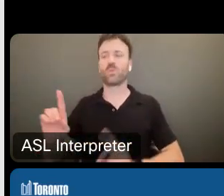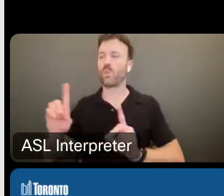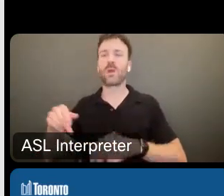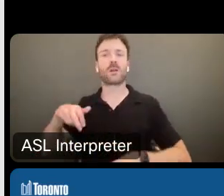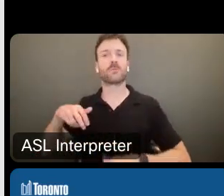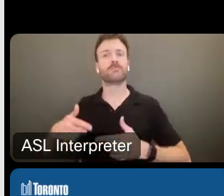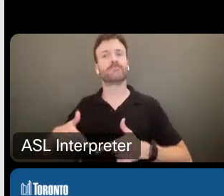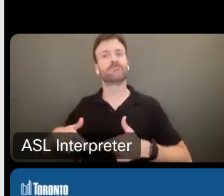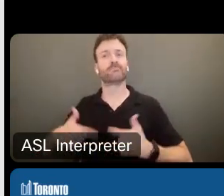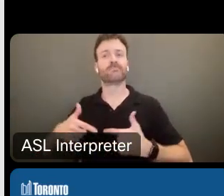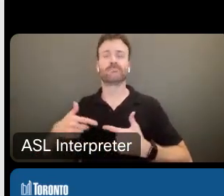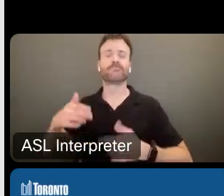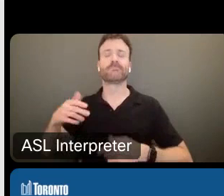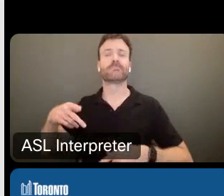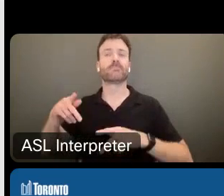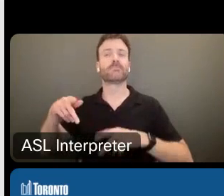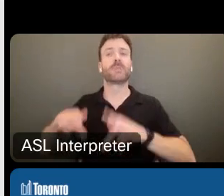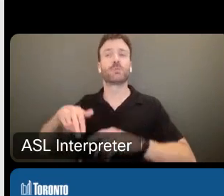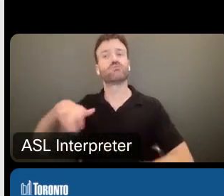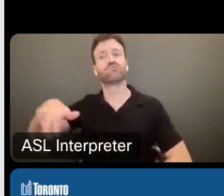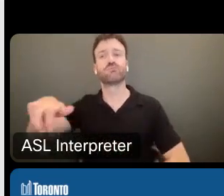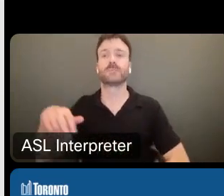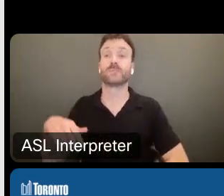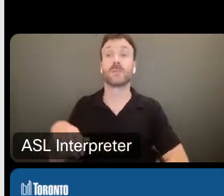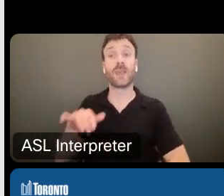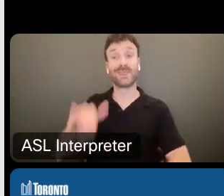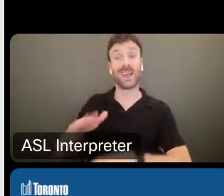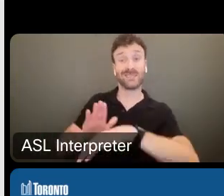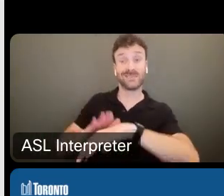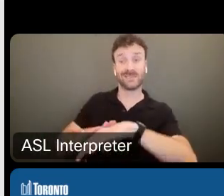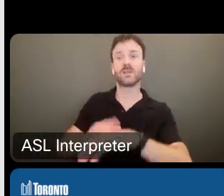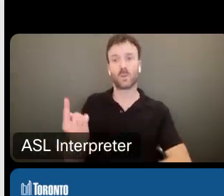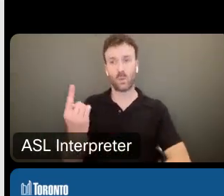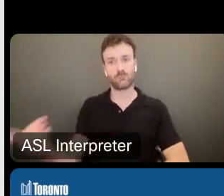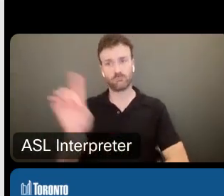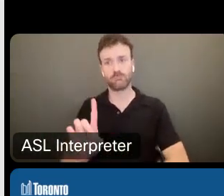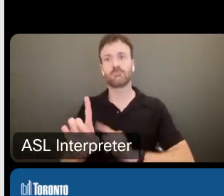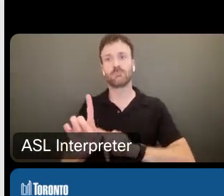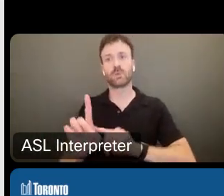And among that consultation, there was a representative public survey of over a thousand people with